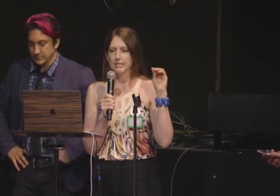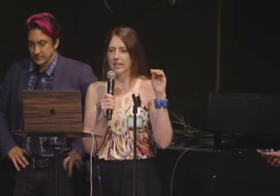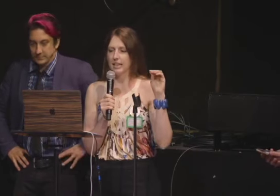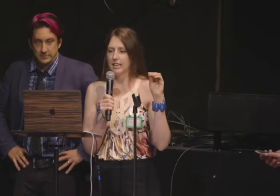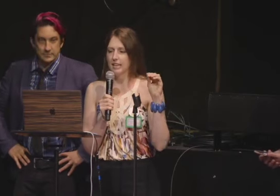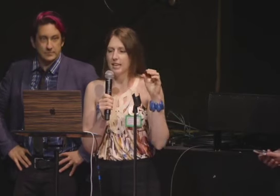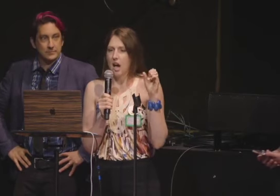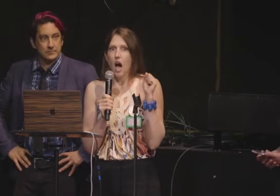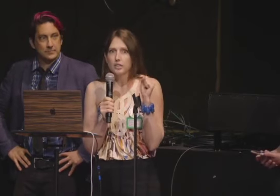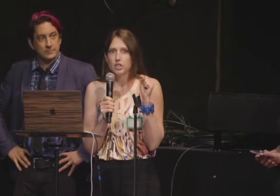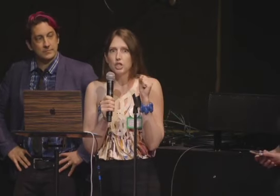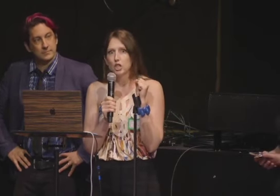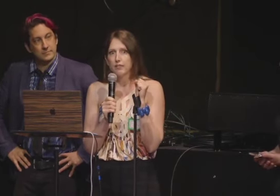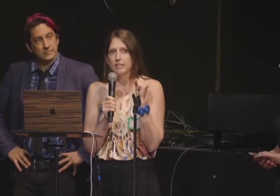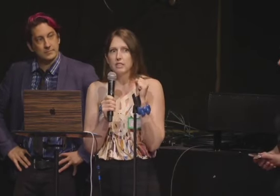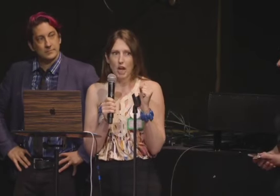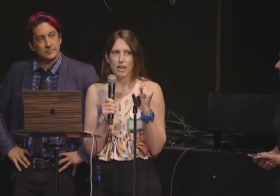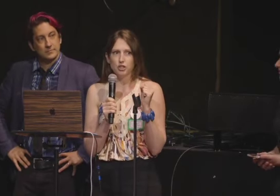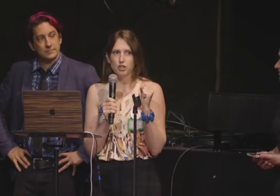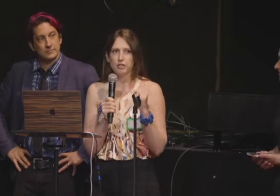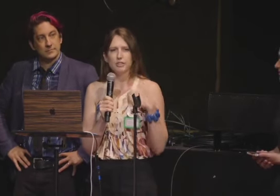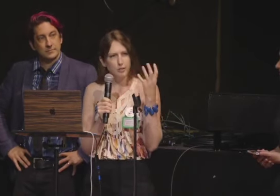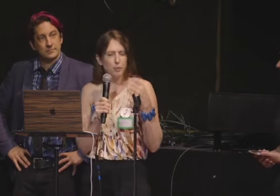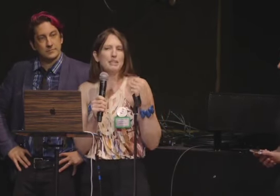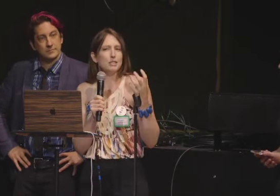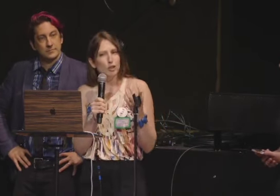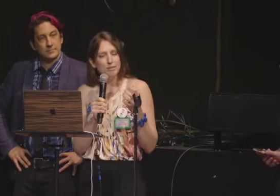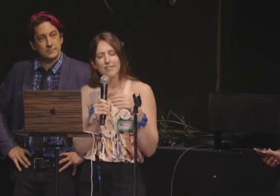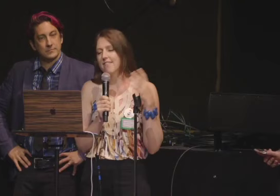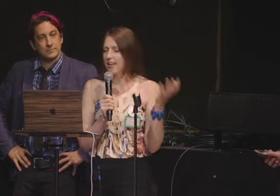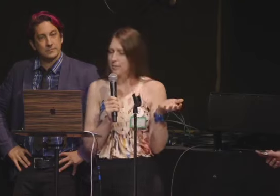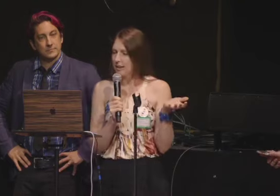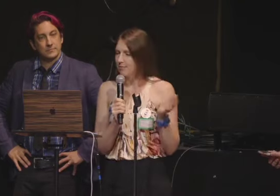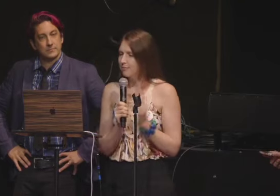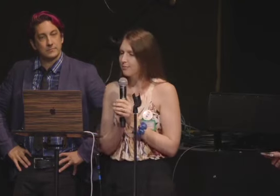you could say, "Hushed nervous chatter." So be descriptive, have fun with it.